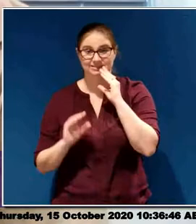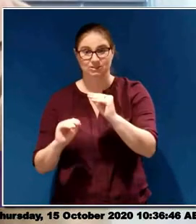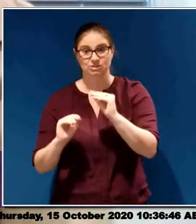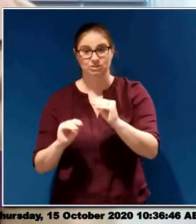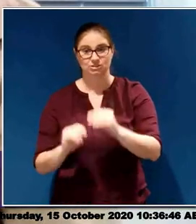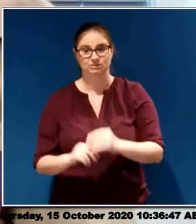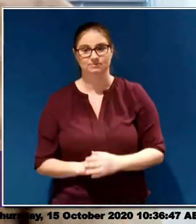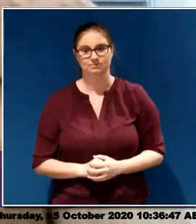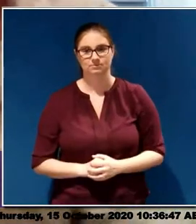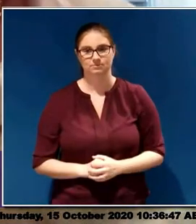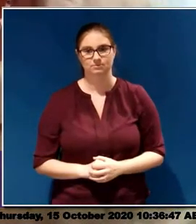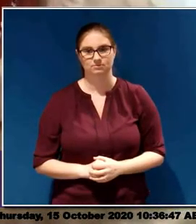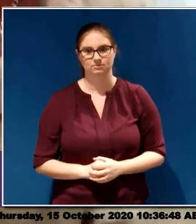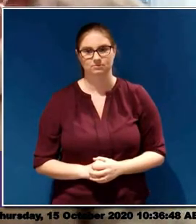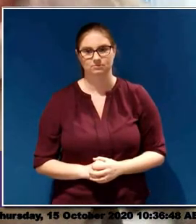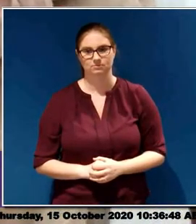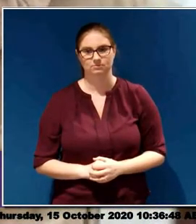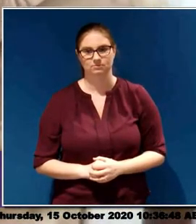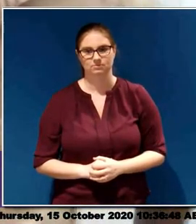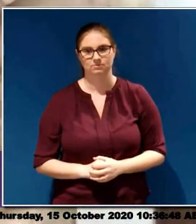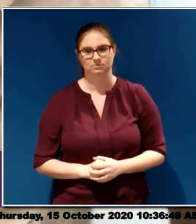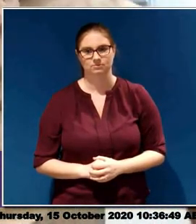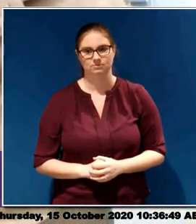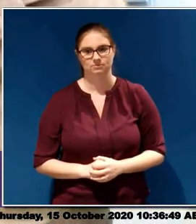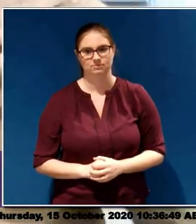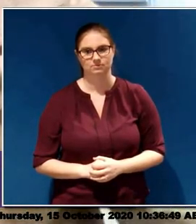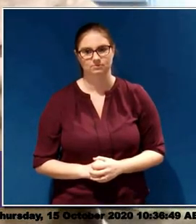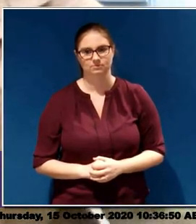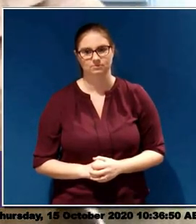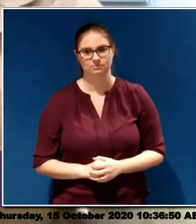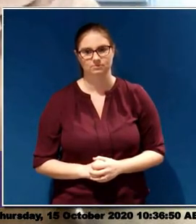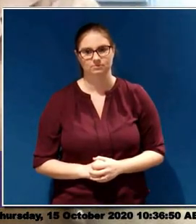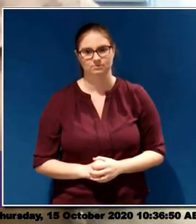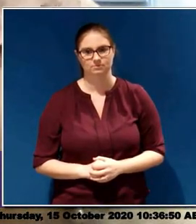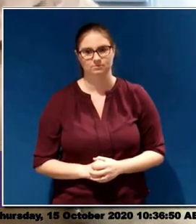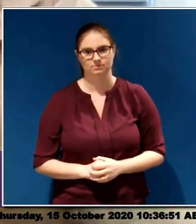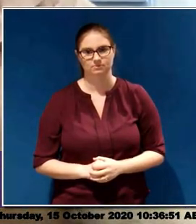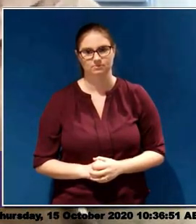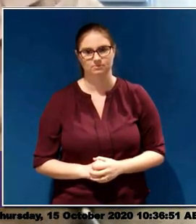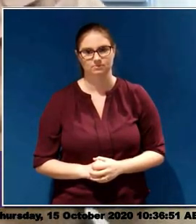And at that time you were still trying - I'm sorry, did I interrupt you?